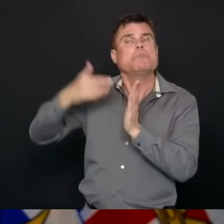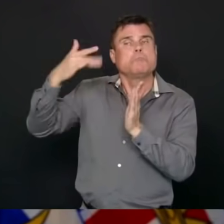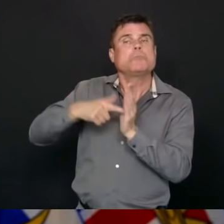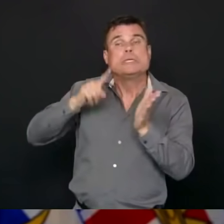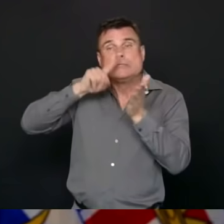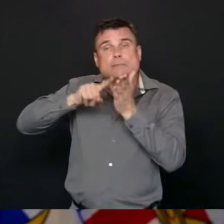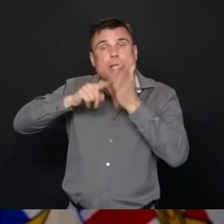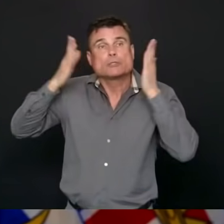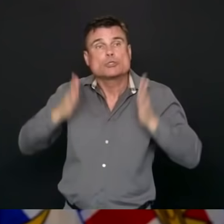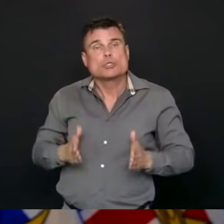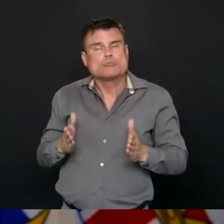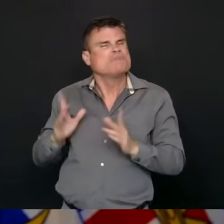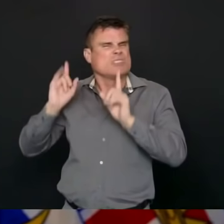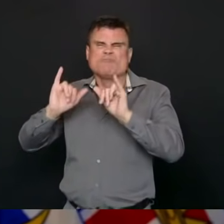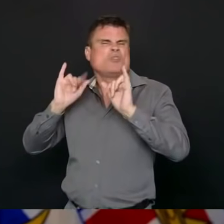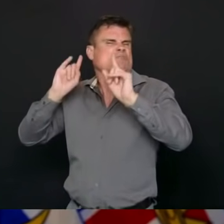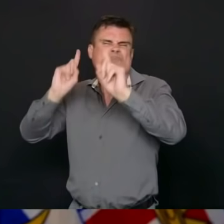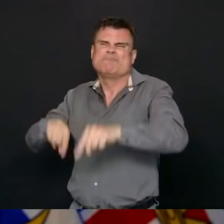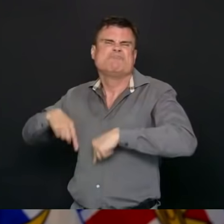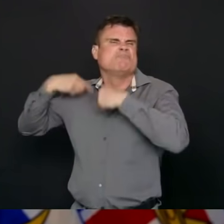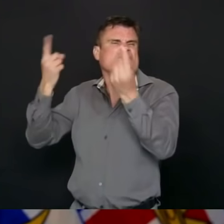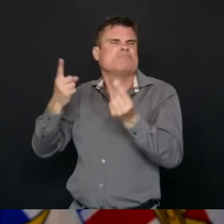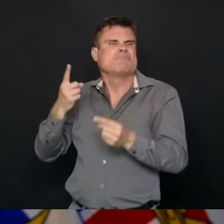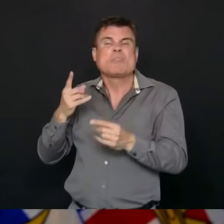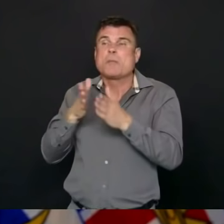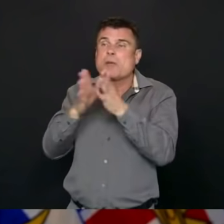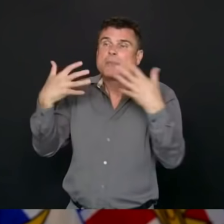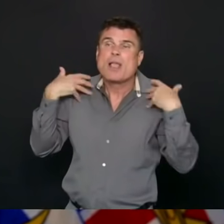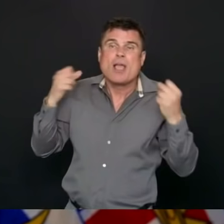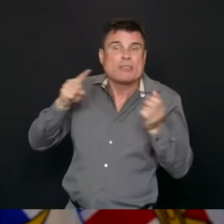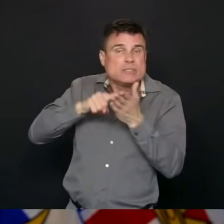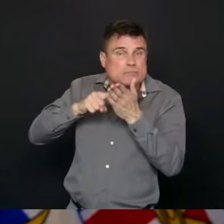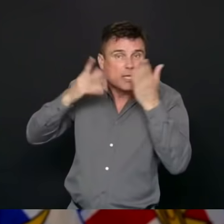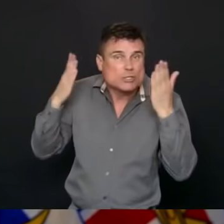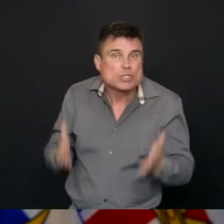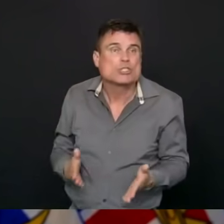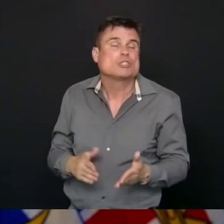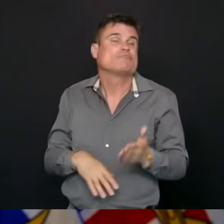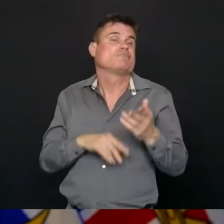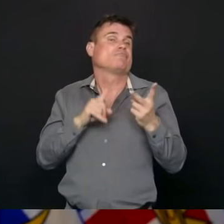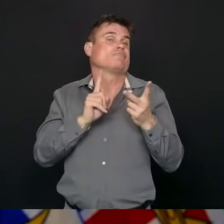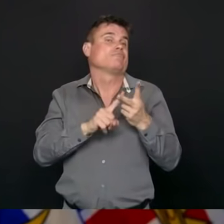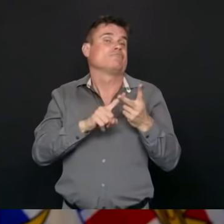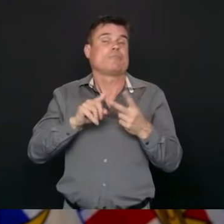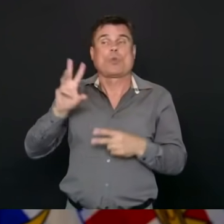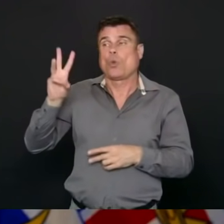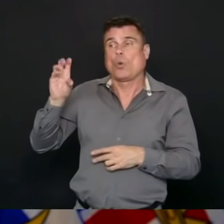and a number of other settings. There will be proactive inspections based on a risk assessment in different set